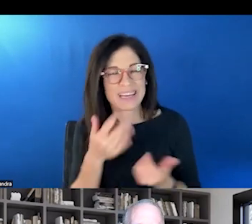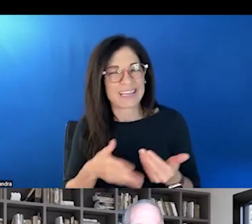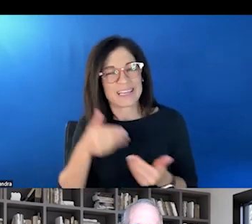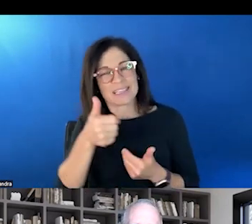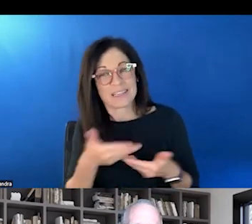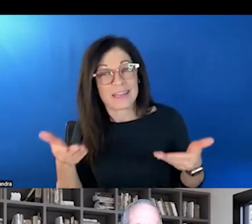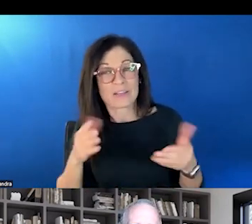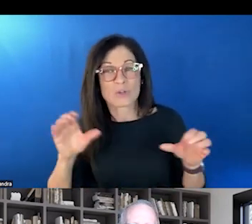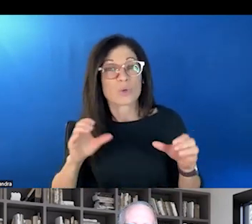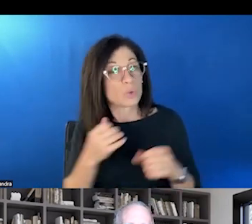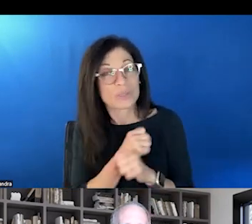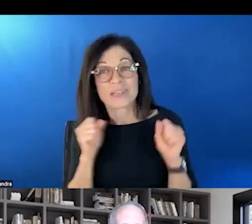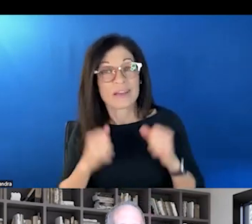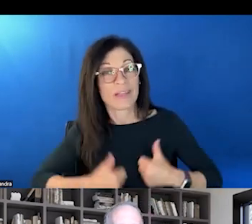LIVES.